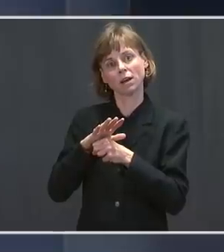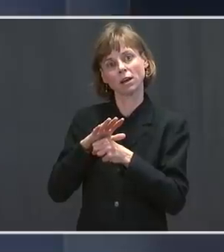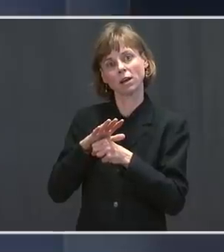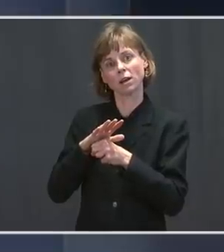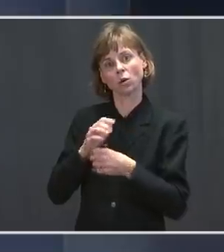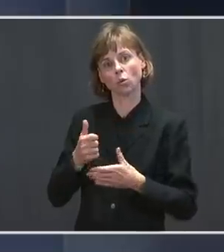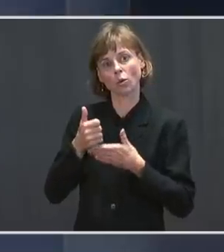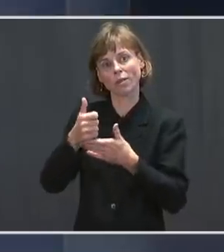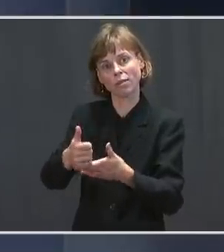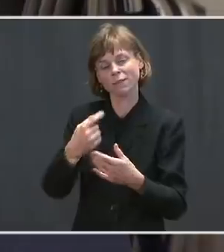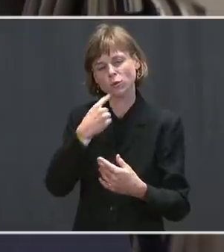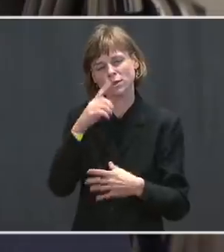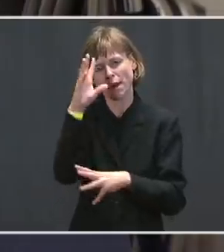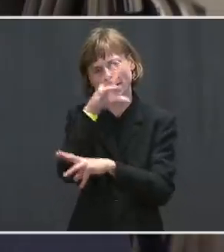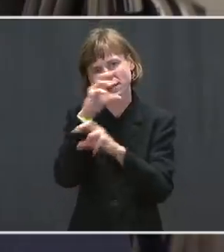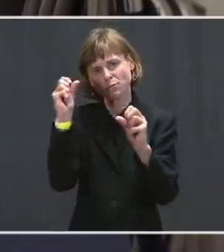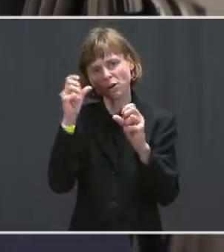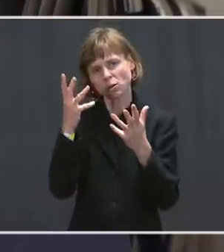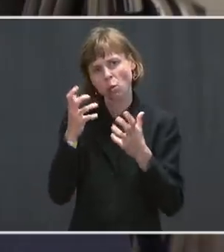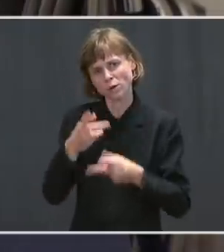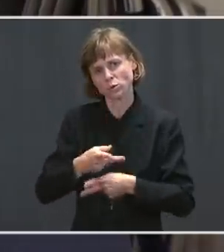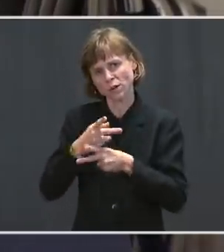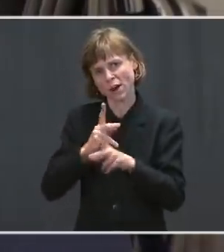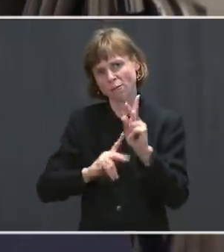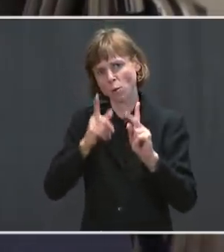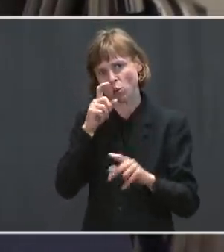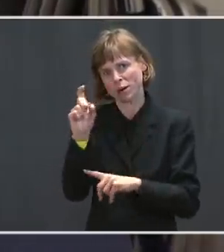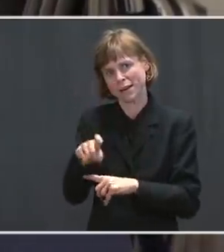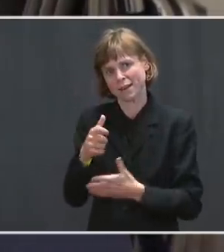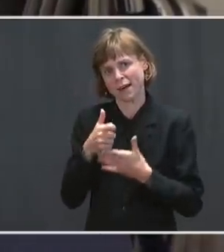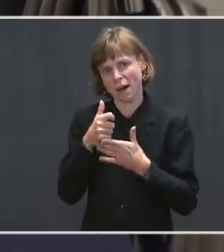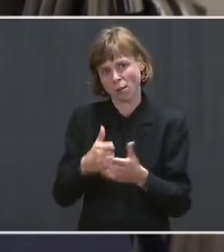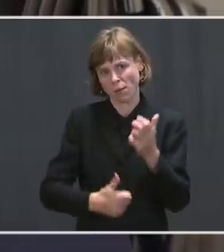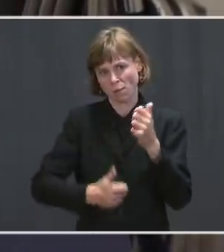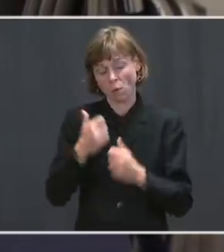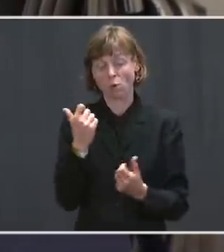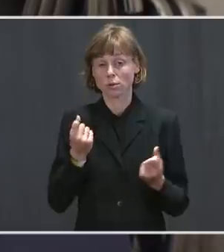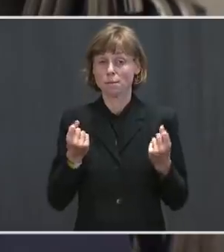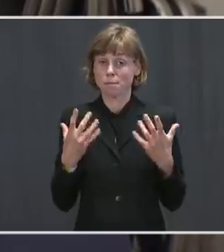that need the help the most. Obviously, a lot of Americans right now say that they need help.